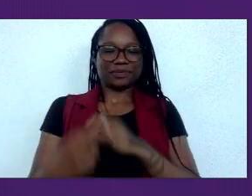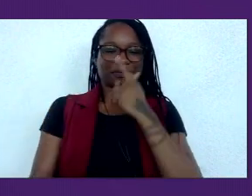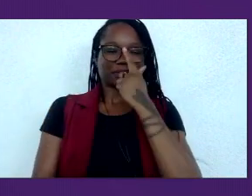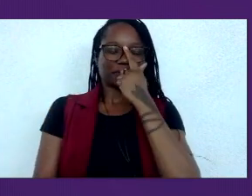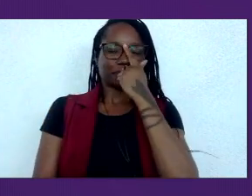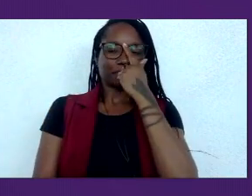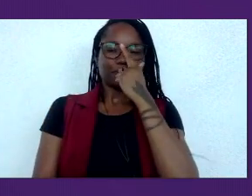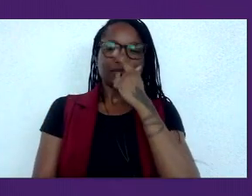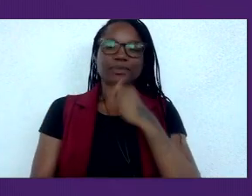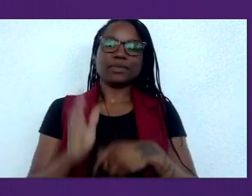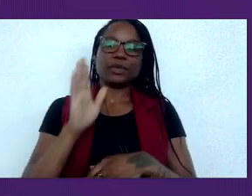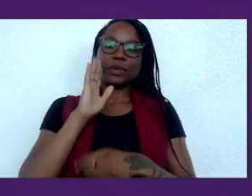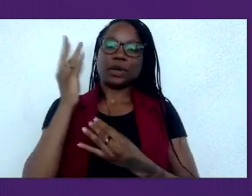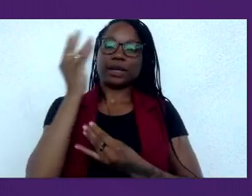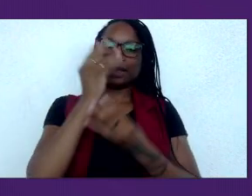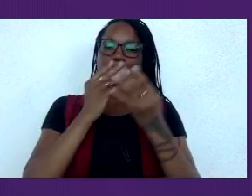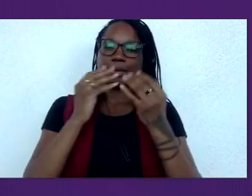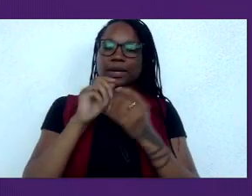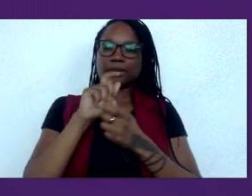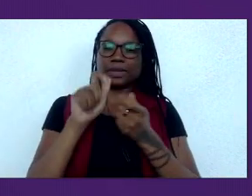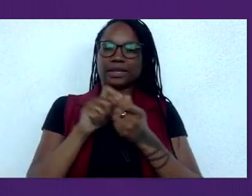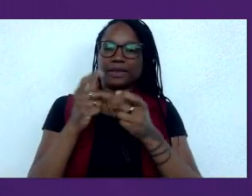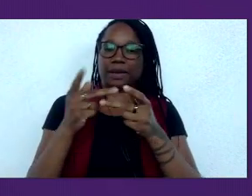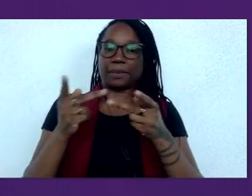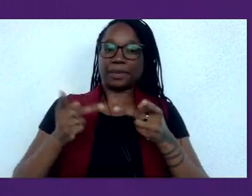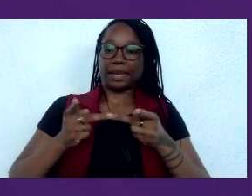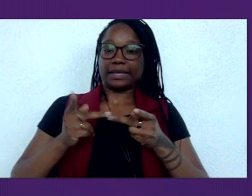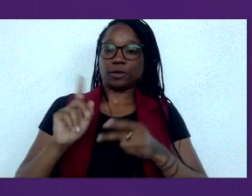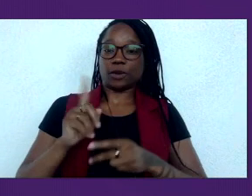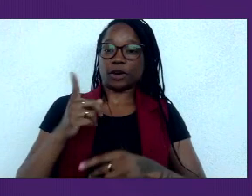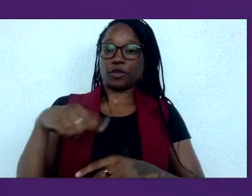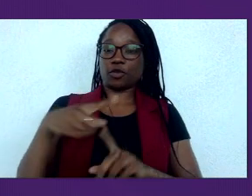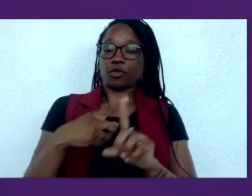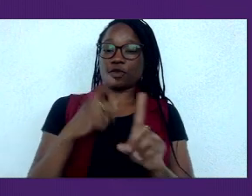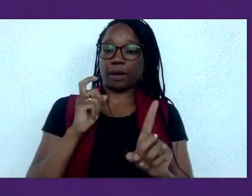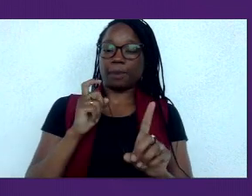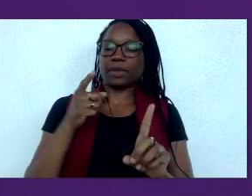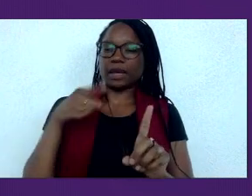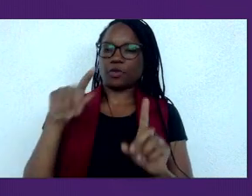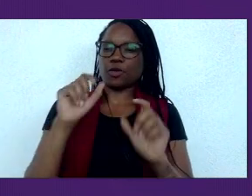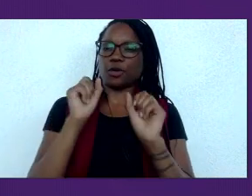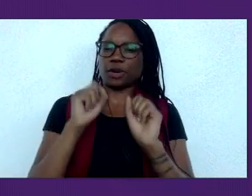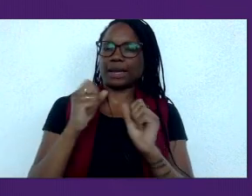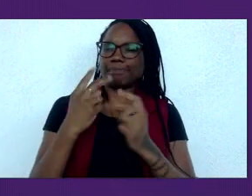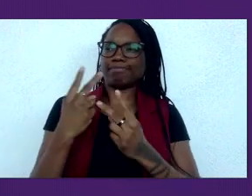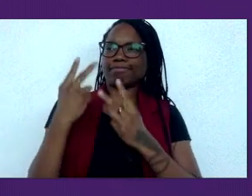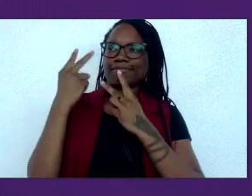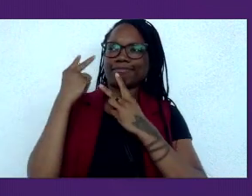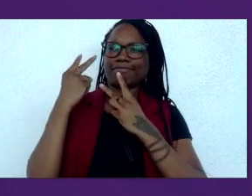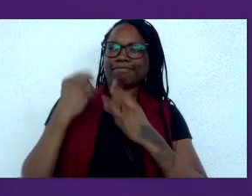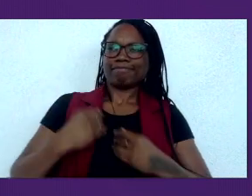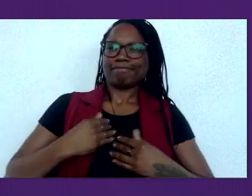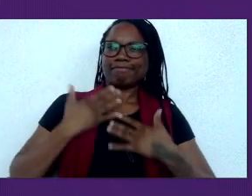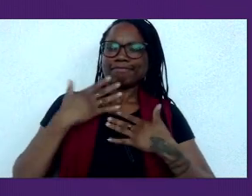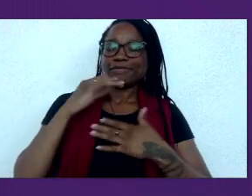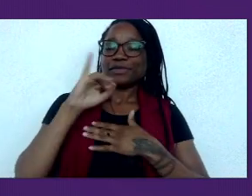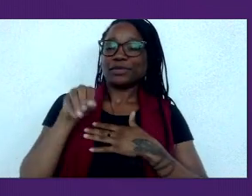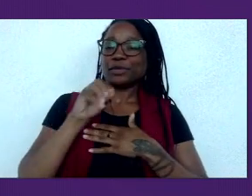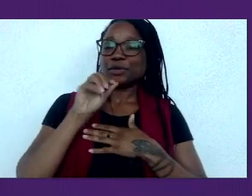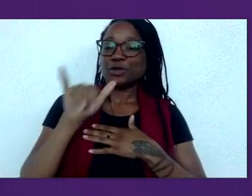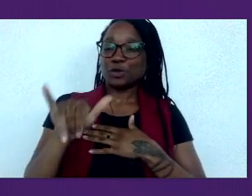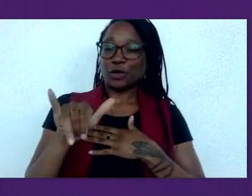thinking about a place you're from that you can recall with joy. Notice I said 'with joy'. A place